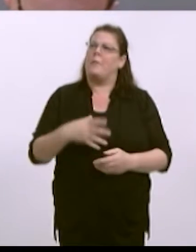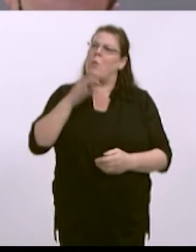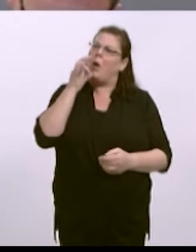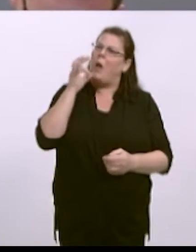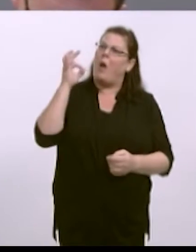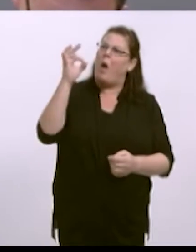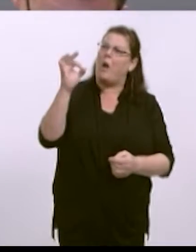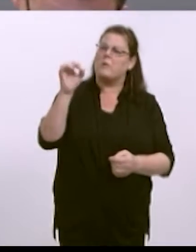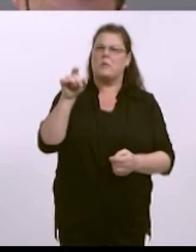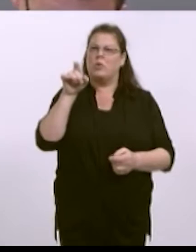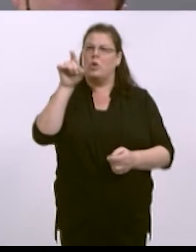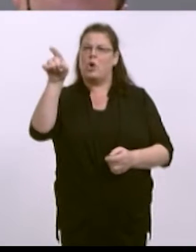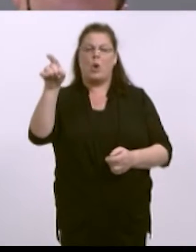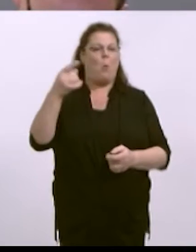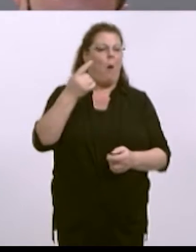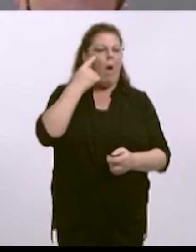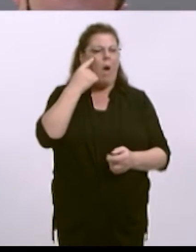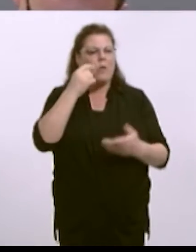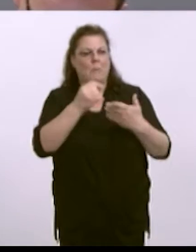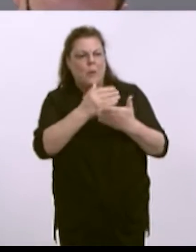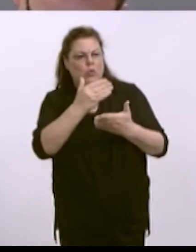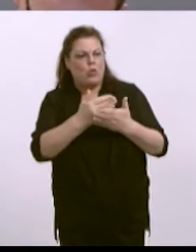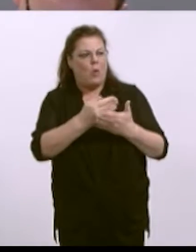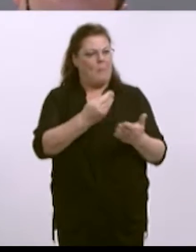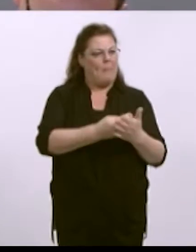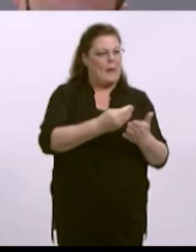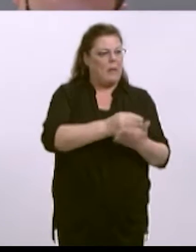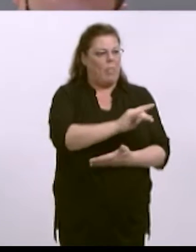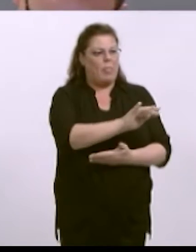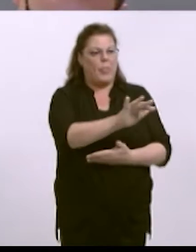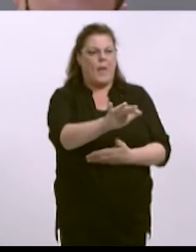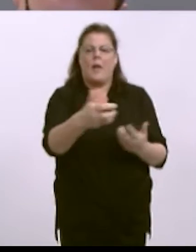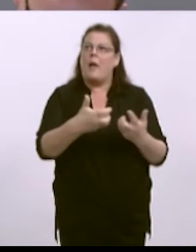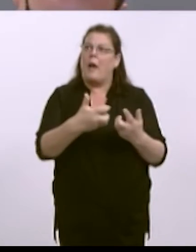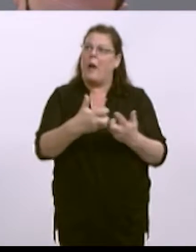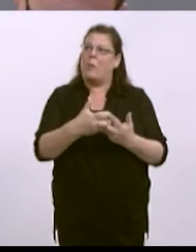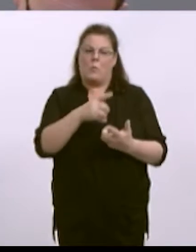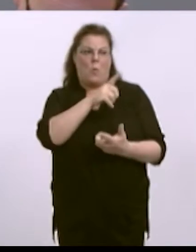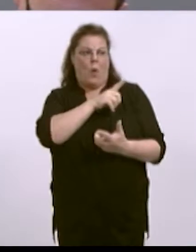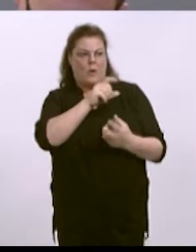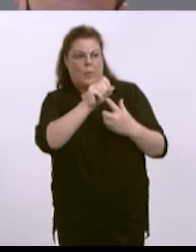are you making to make sure that resources are available so that the scheme can be implemented